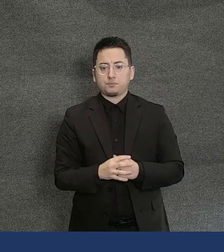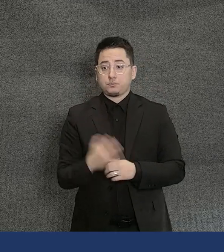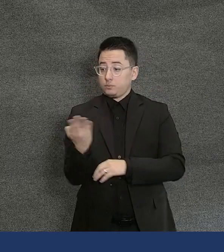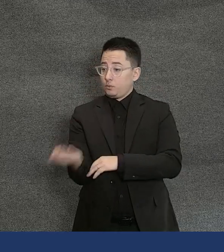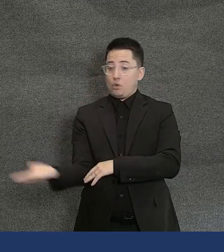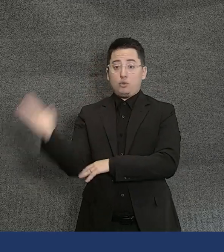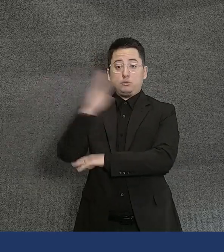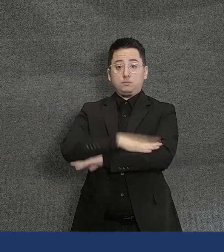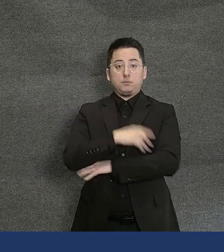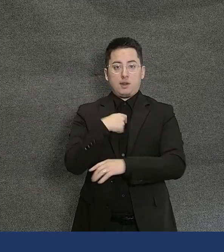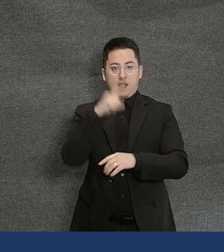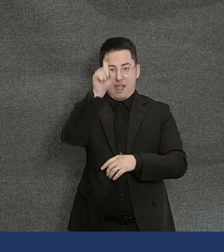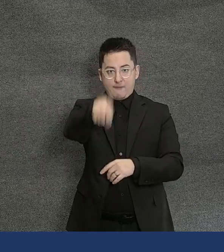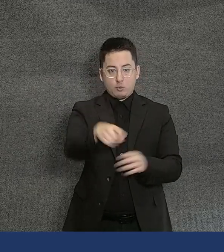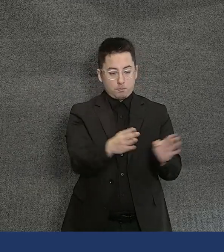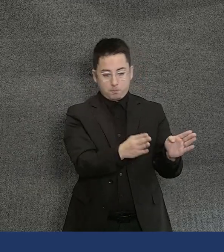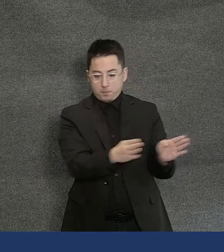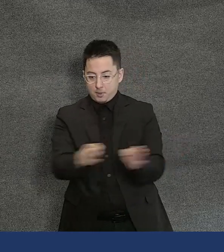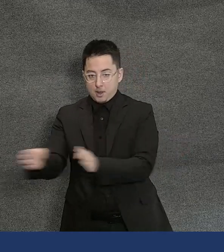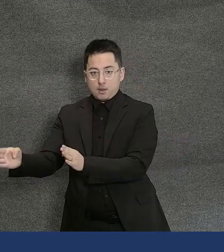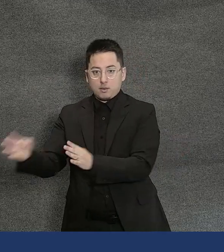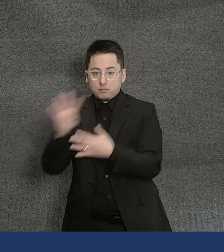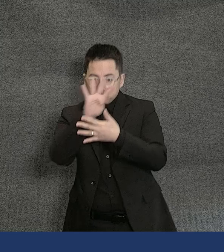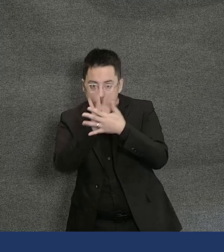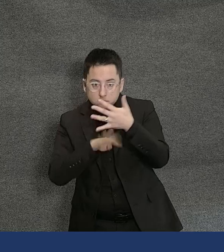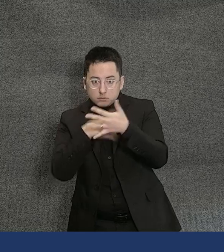around the availability of transportation.